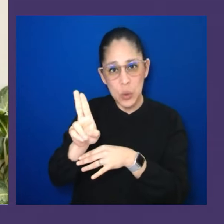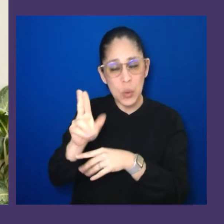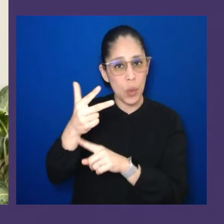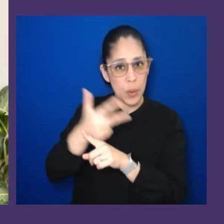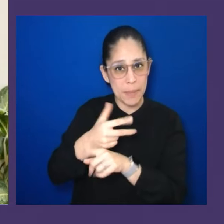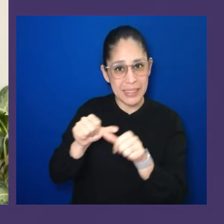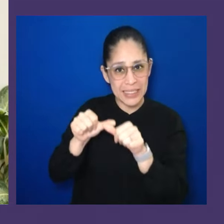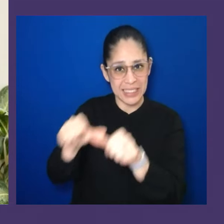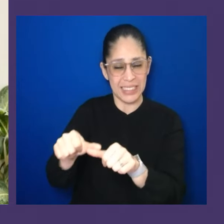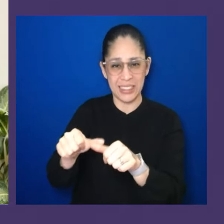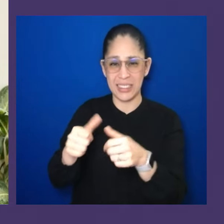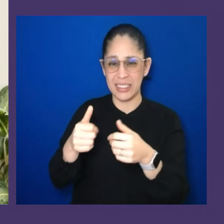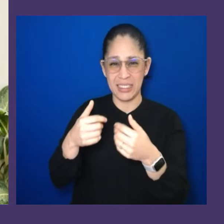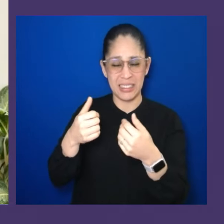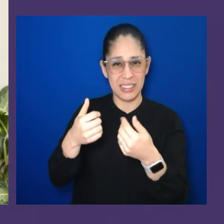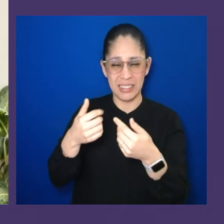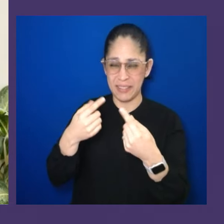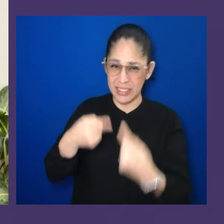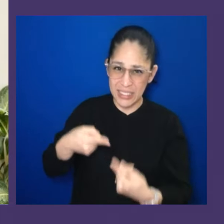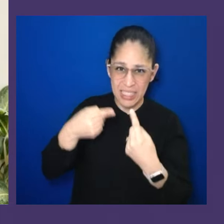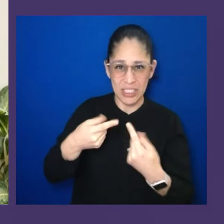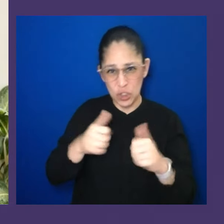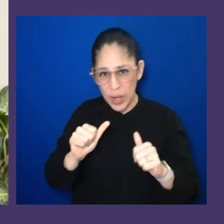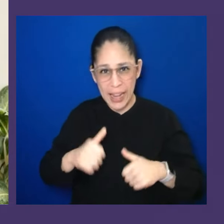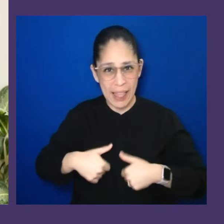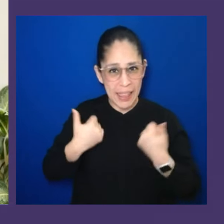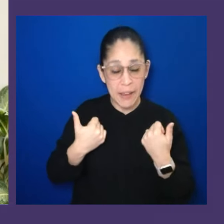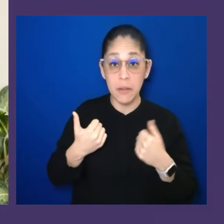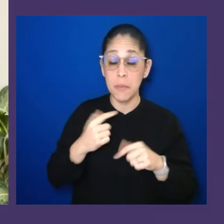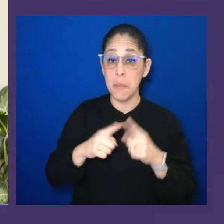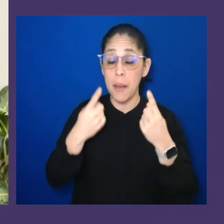I finally beat the odds and came over to